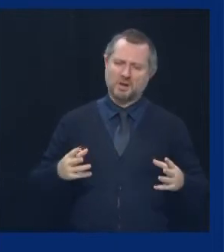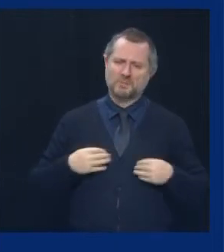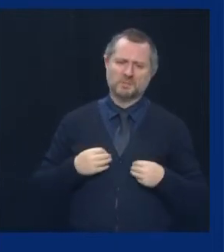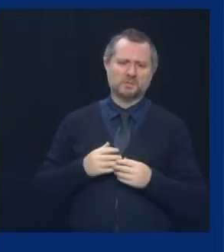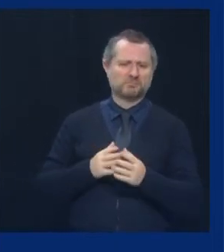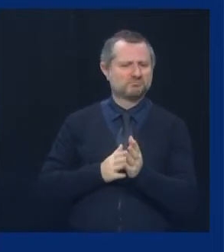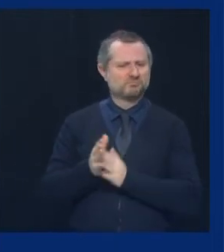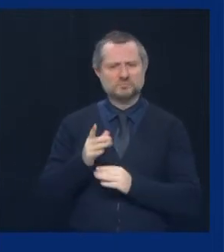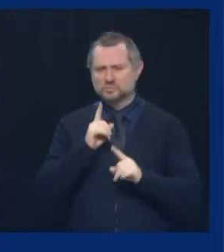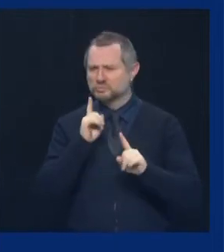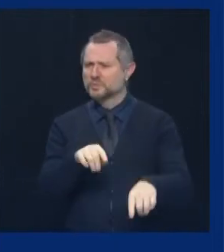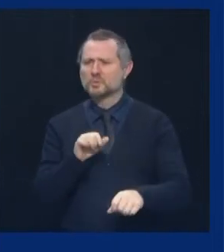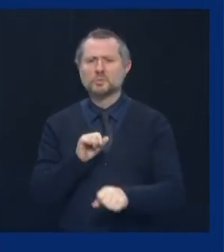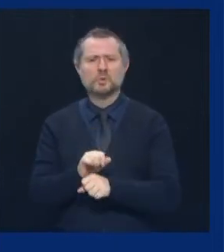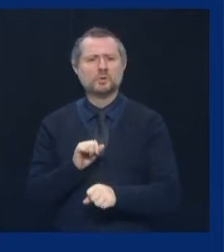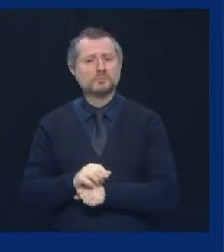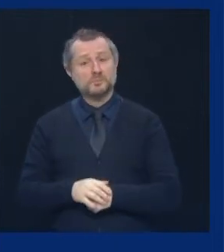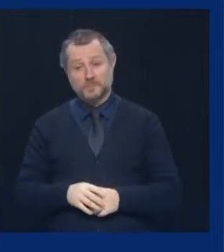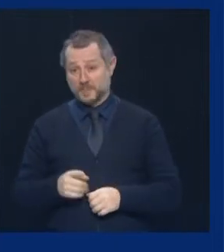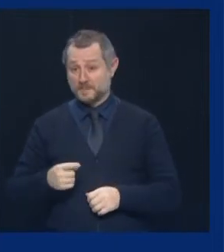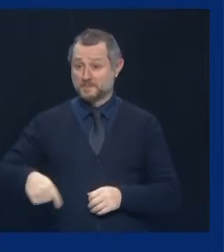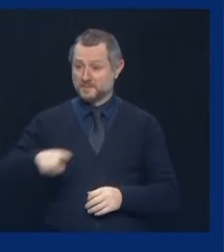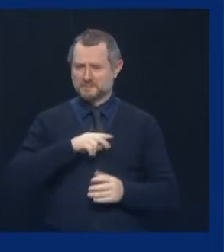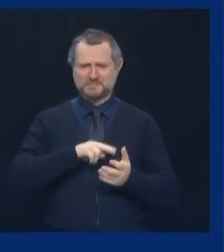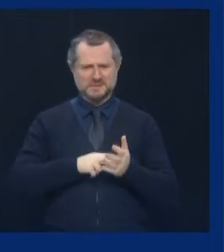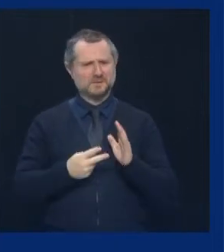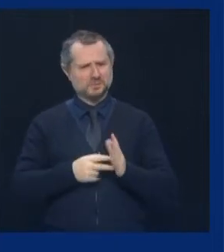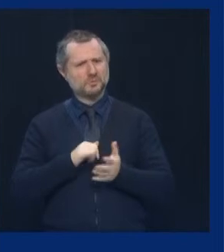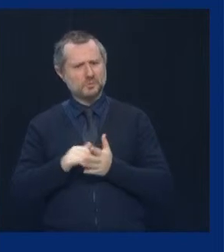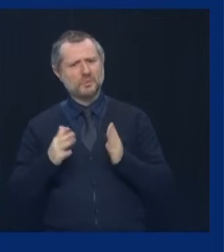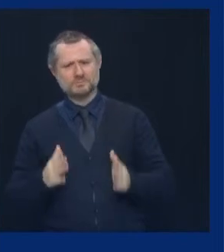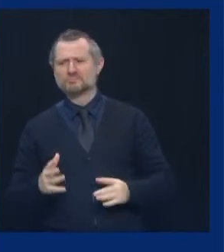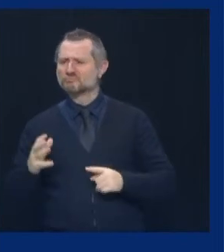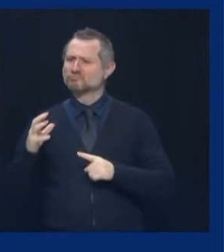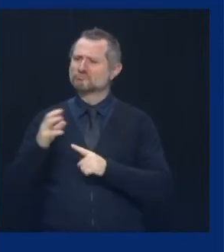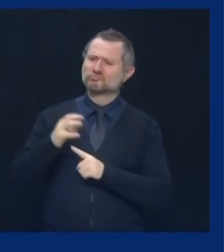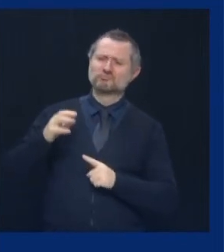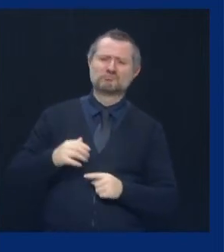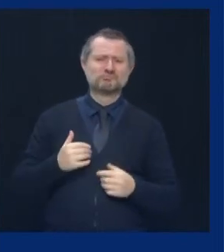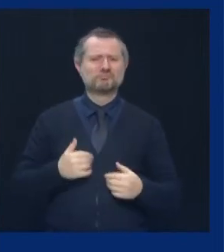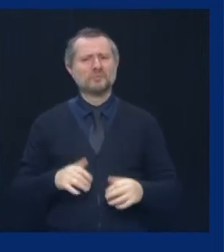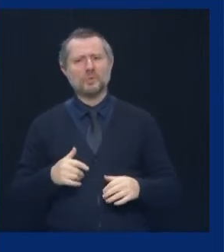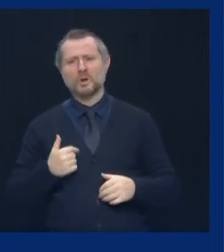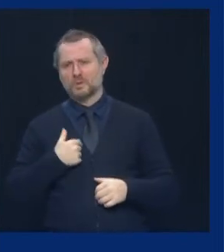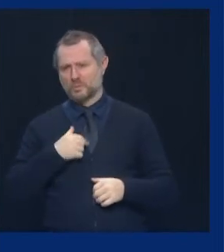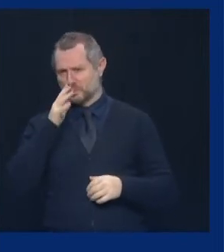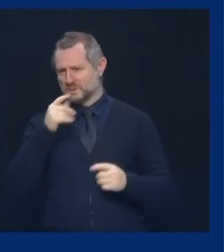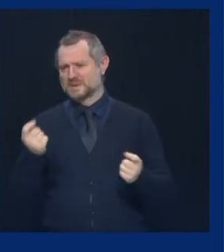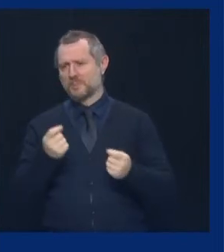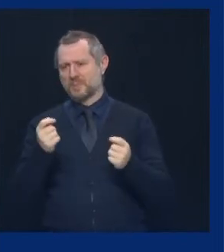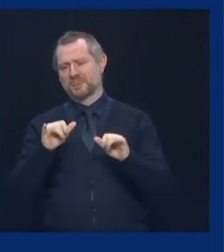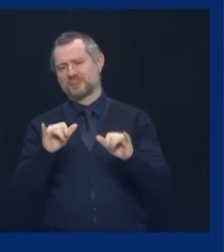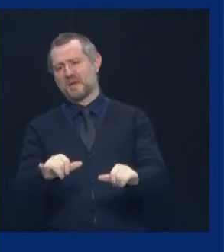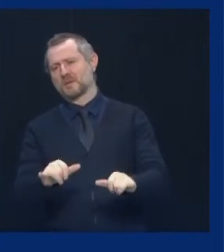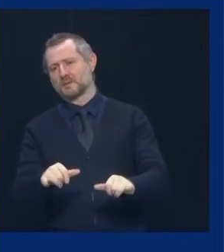BUS DRIVERS SHOW THAT THERE IS NO SUCH THING AS AN ORDINARY NEW YORKER. THERE ARE ONLY EXTRAORDINARY NEW